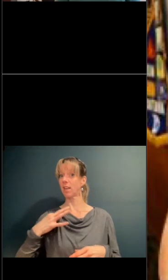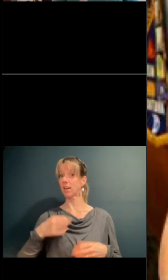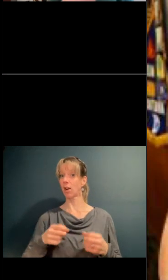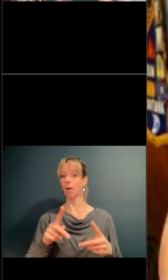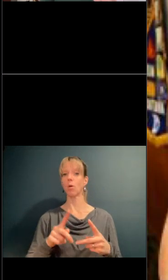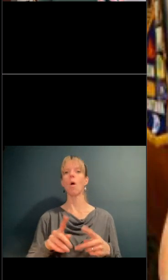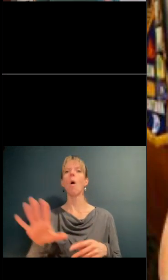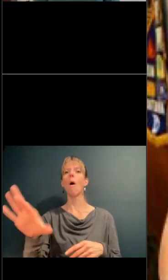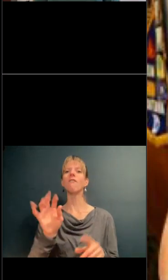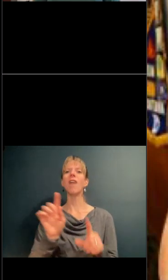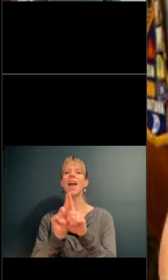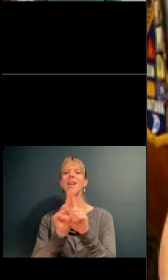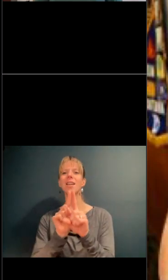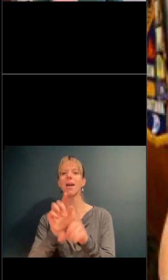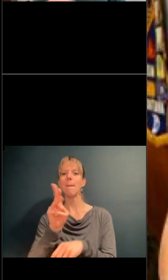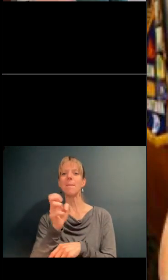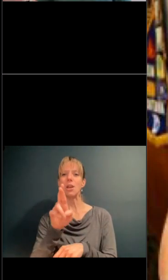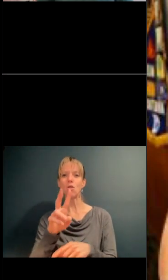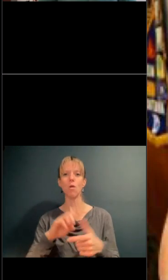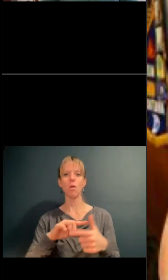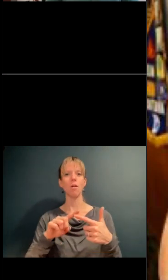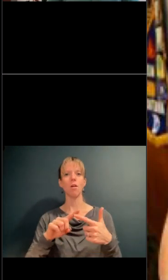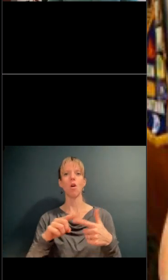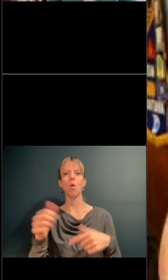Or providing transportation? On and on and on.